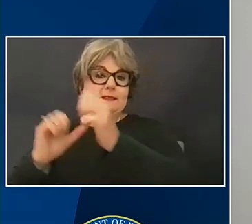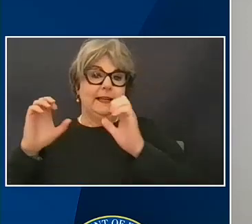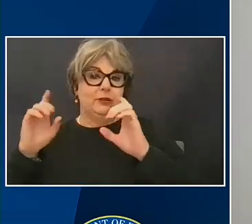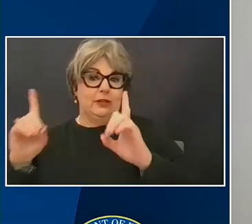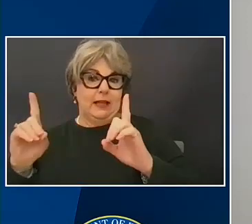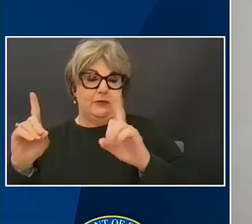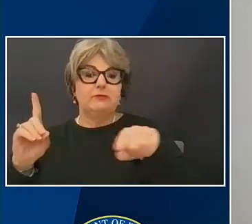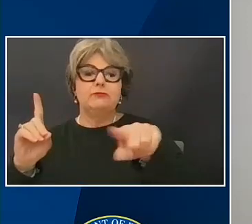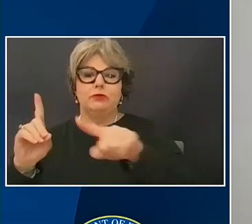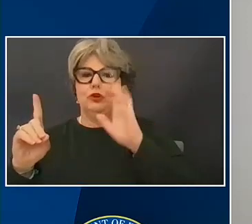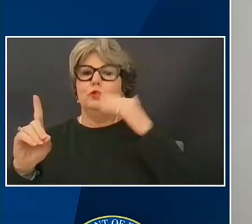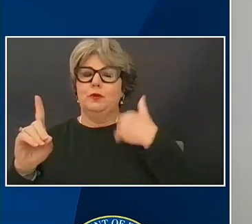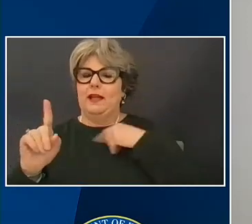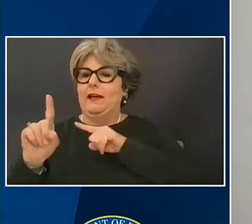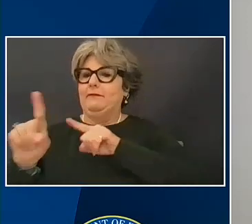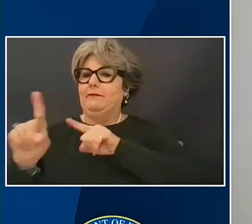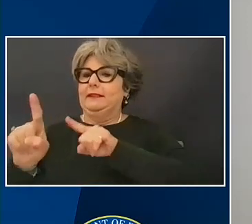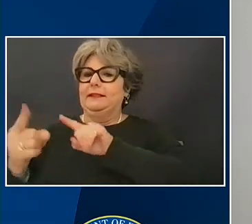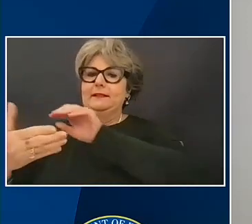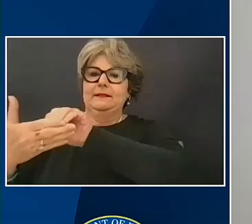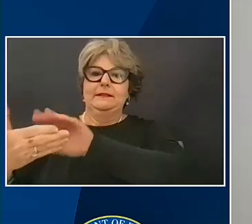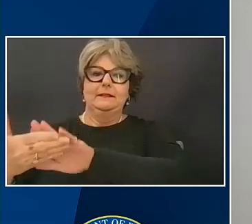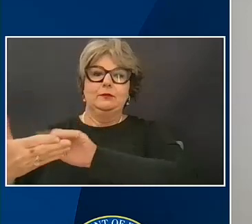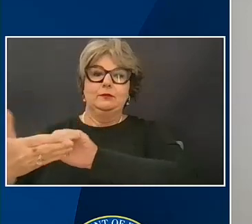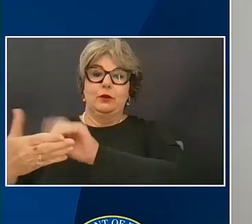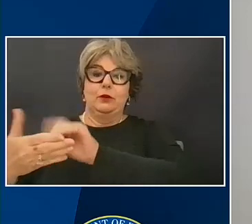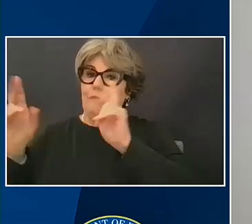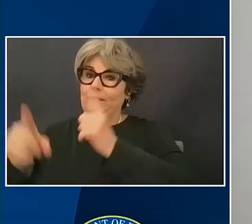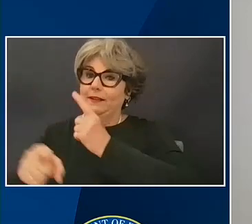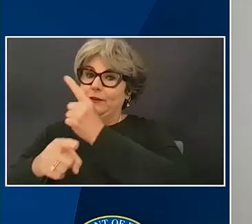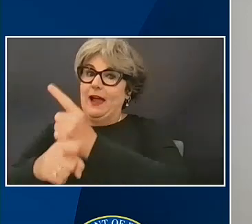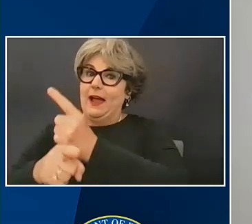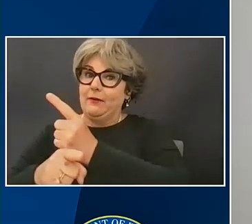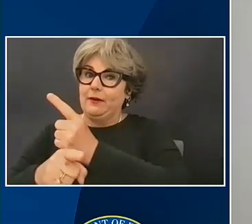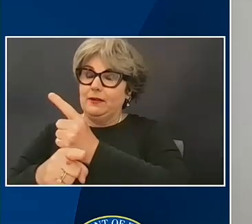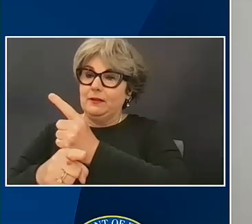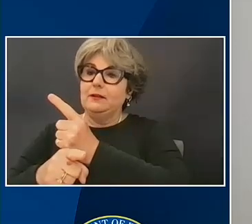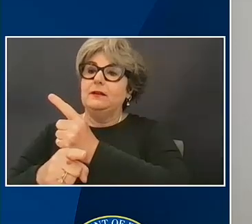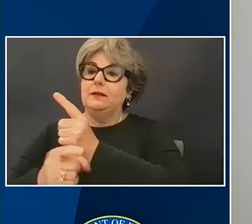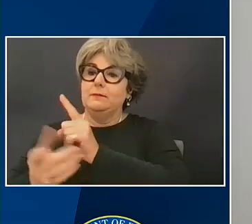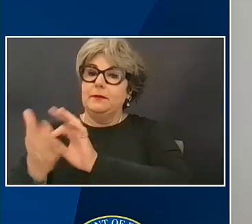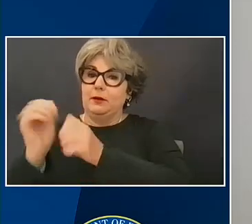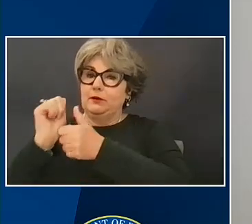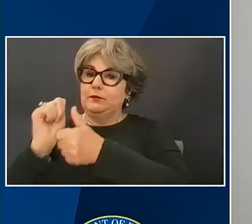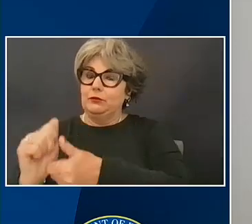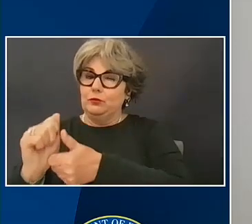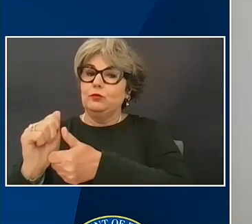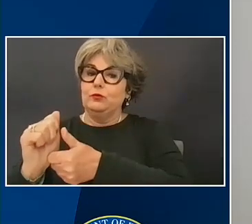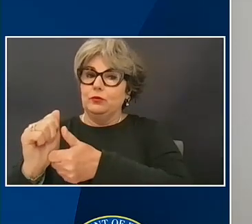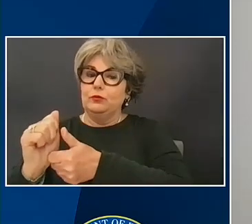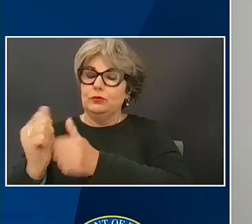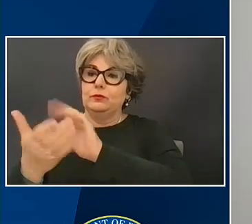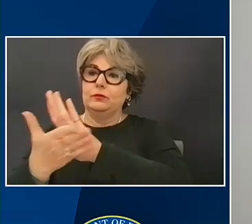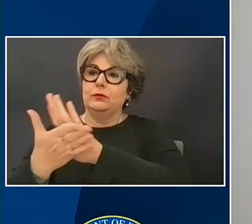attendance records presumably that are accurate, since if the school is complying with this for this to become regulation.